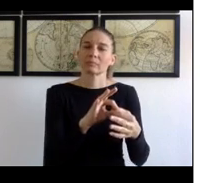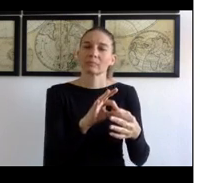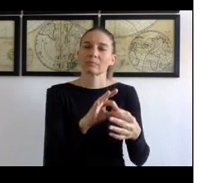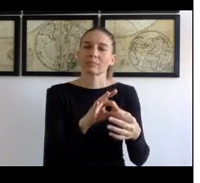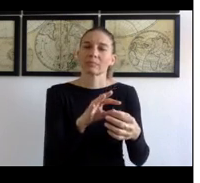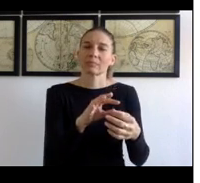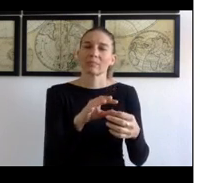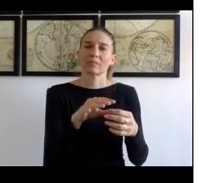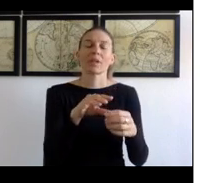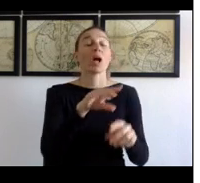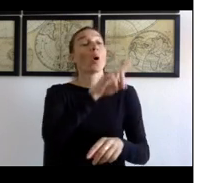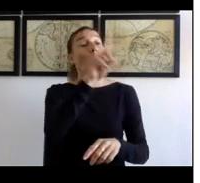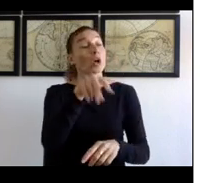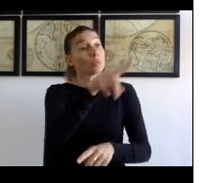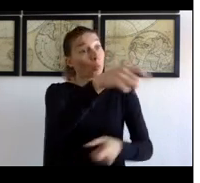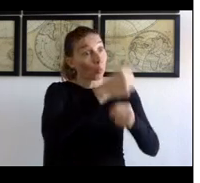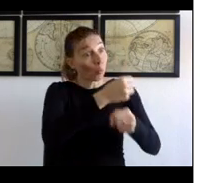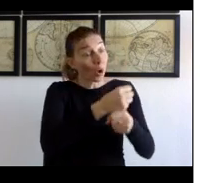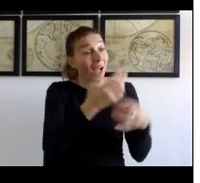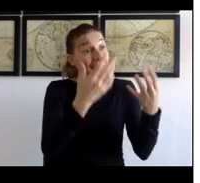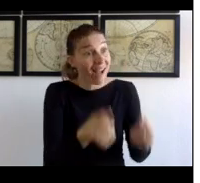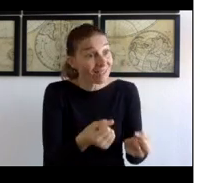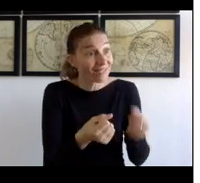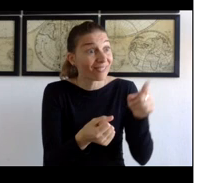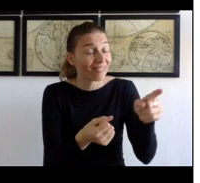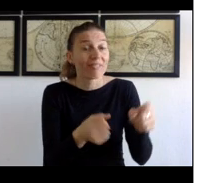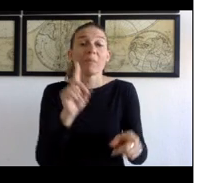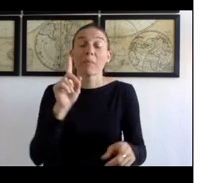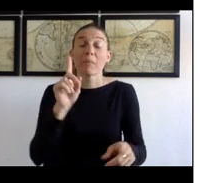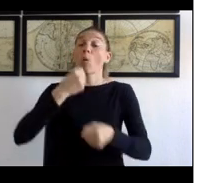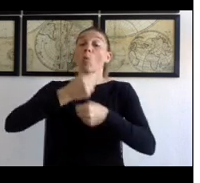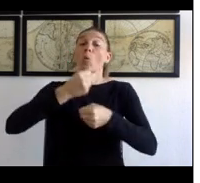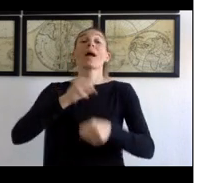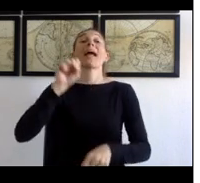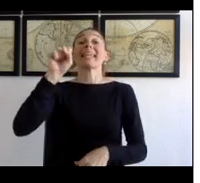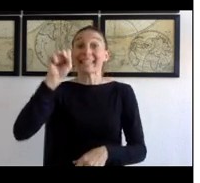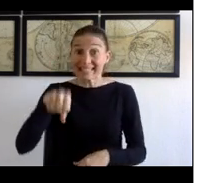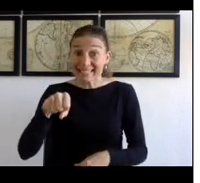in which the persons with disabilities engage and attitudes.